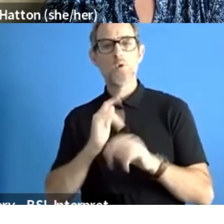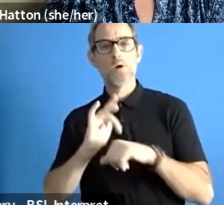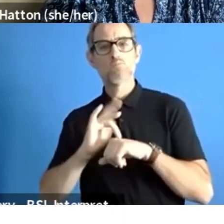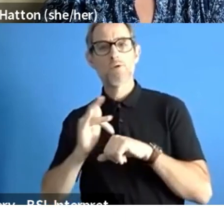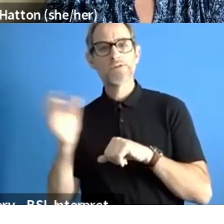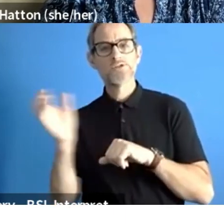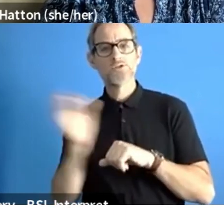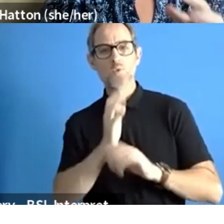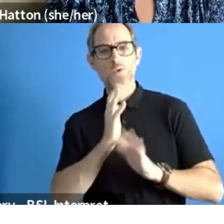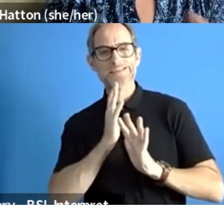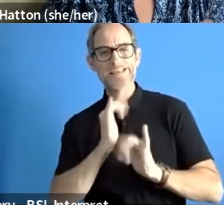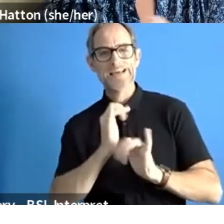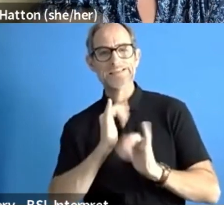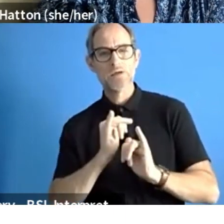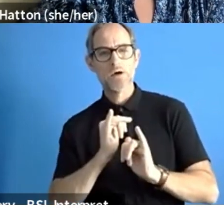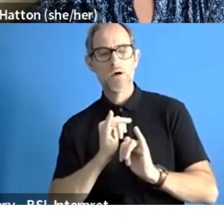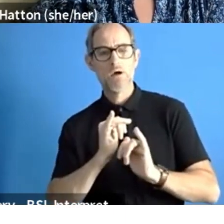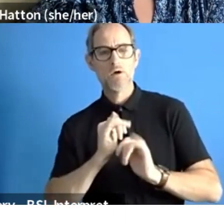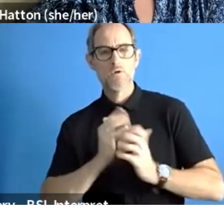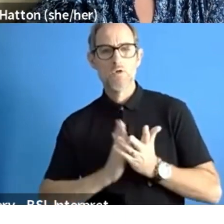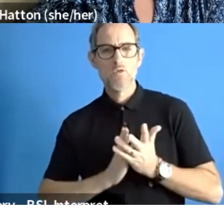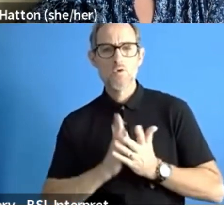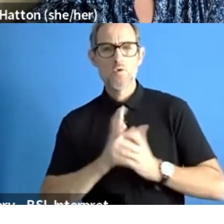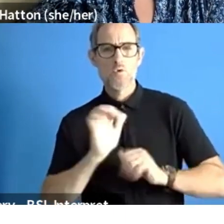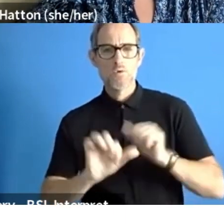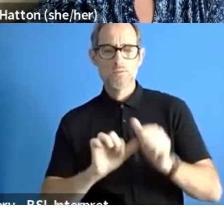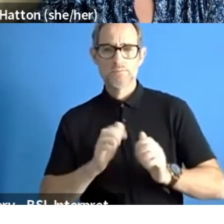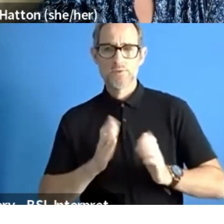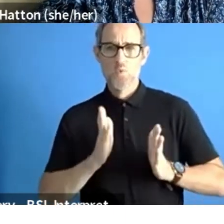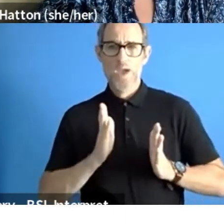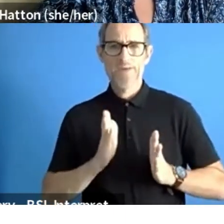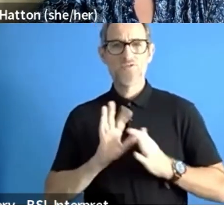testers as we go through, but you have to have that relationship whereby